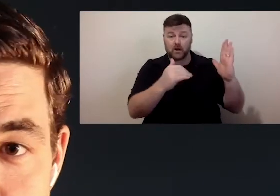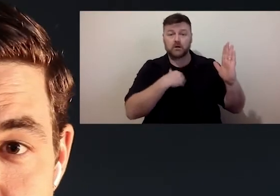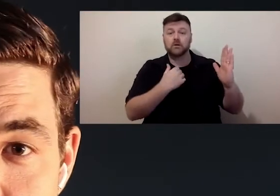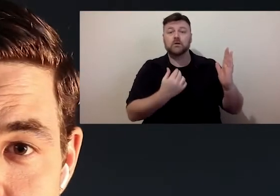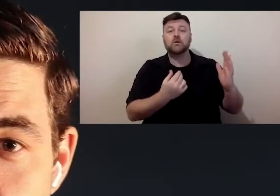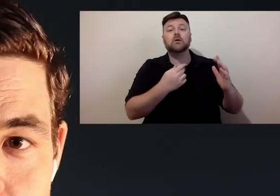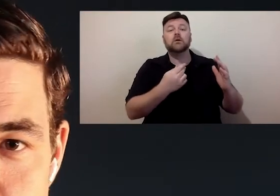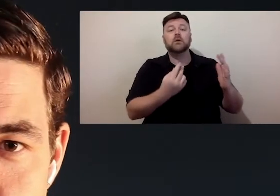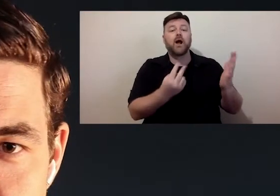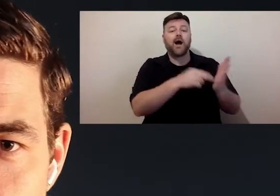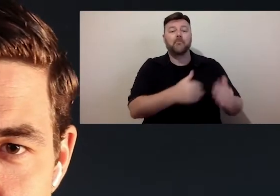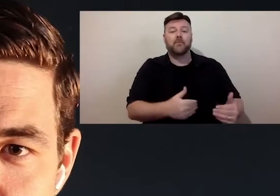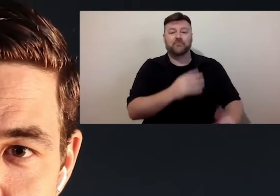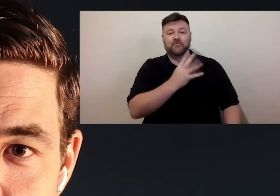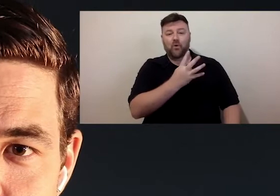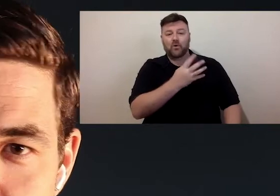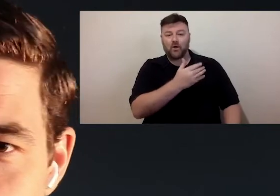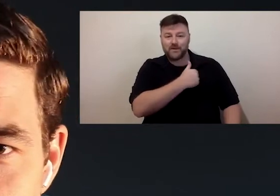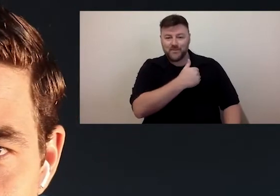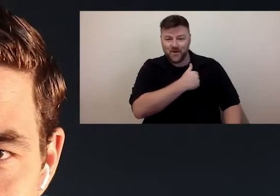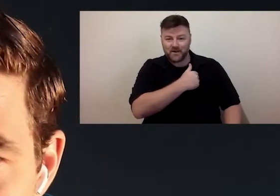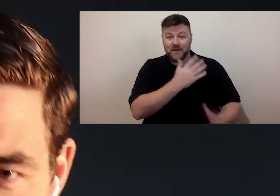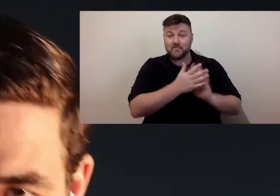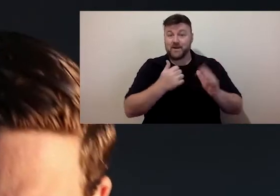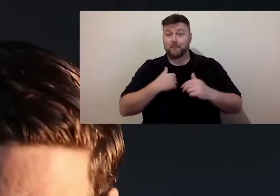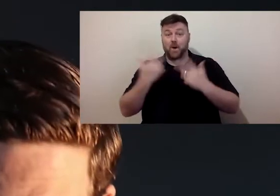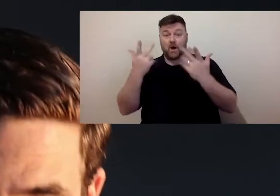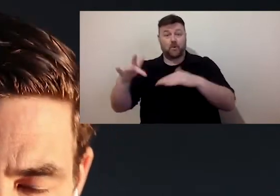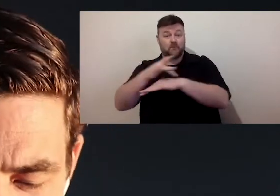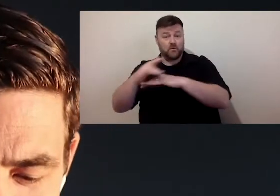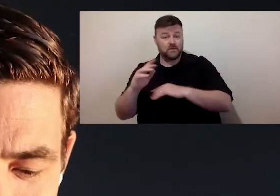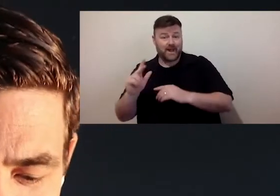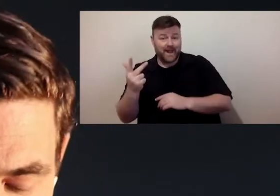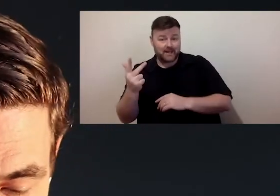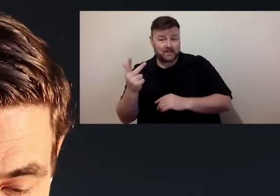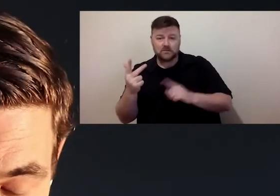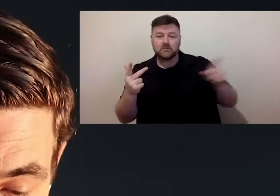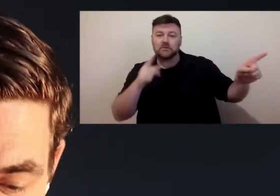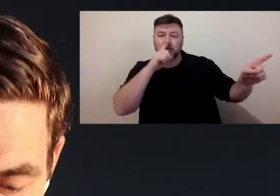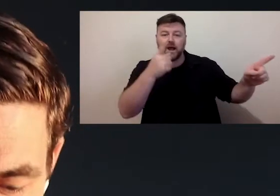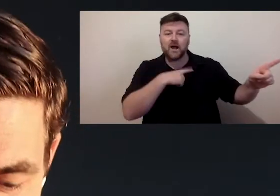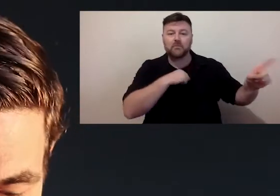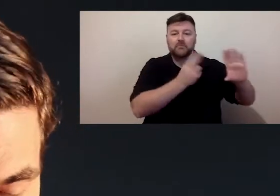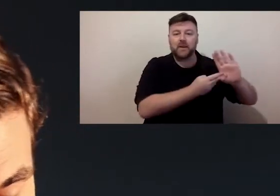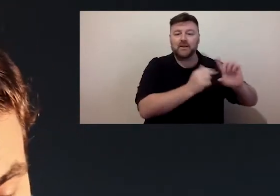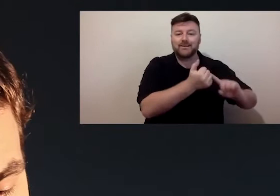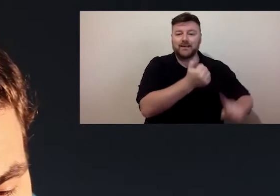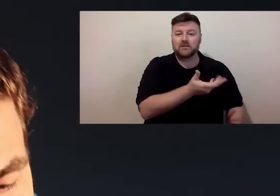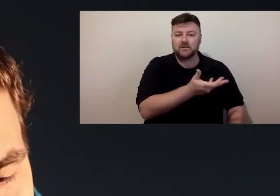bed by 8:00, so he can't get to my shows. So if I'm making a dance at